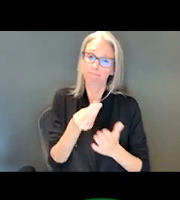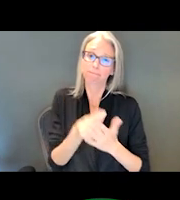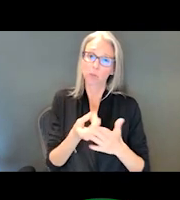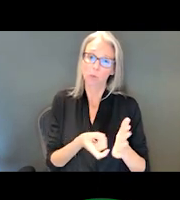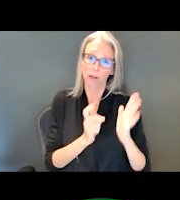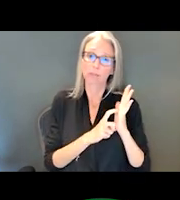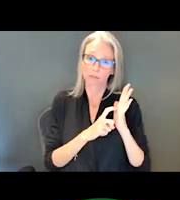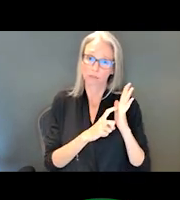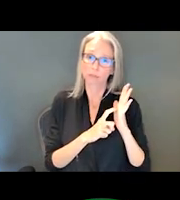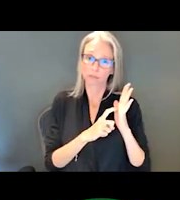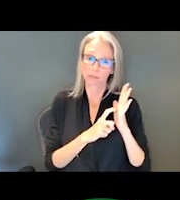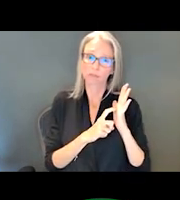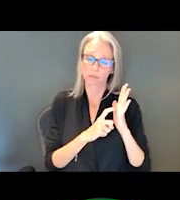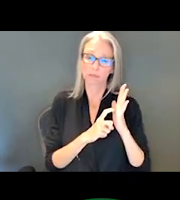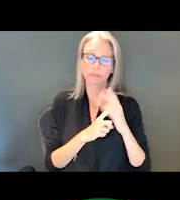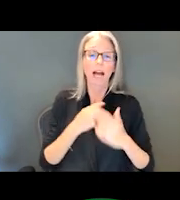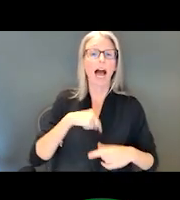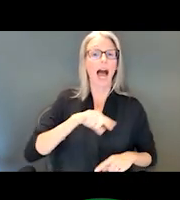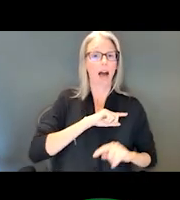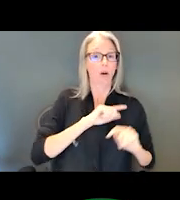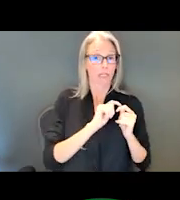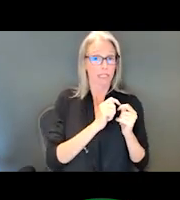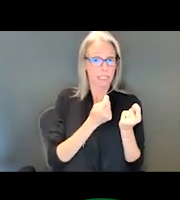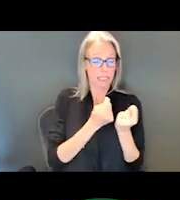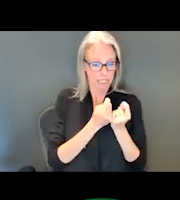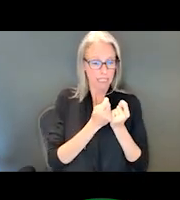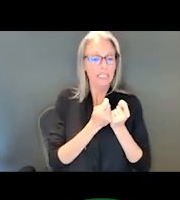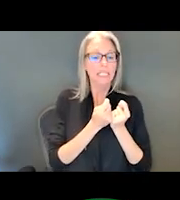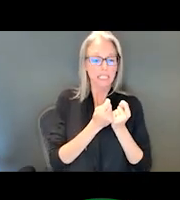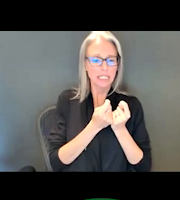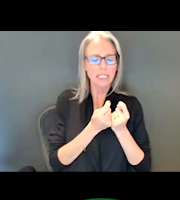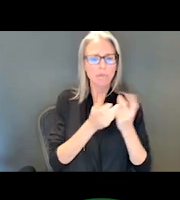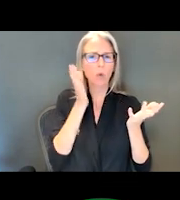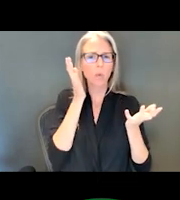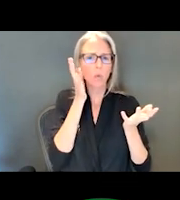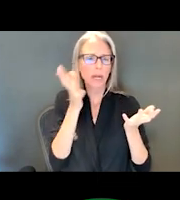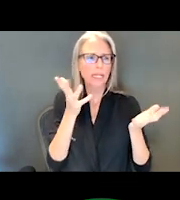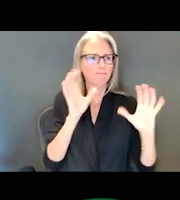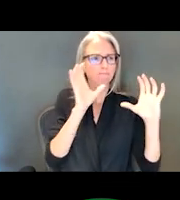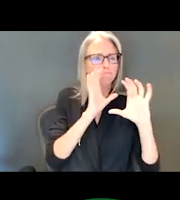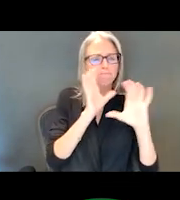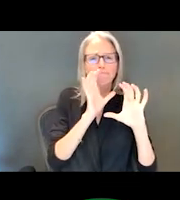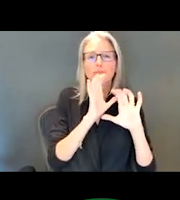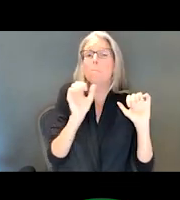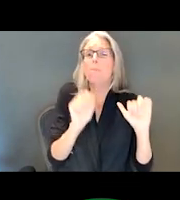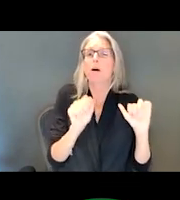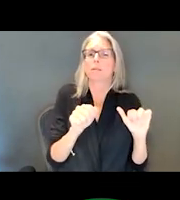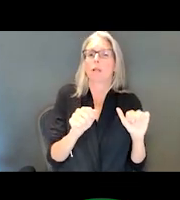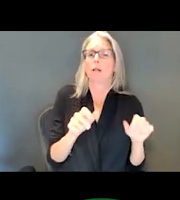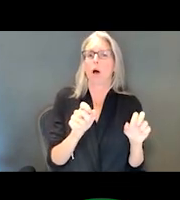to keep this network connected as best we can. Hopefully we can run a conference like this again in the future. Will be reaching out